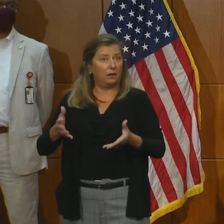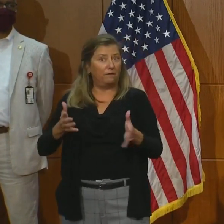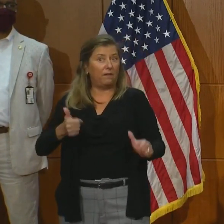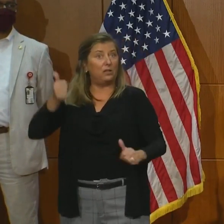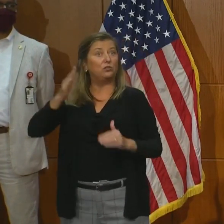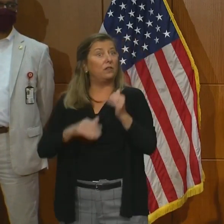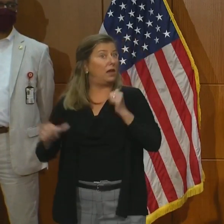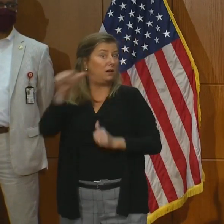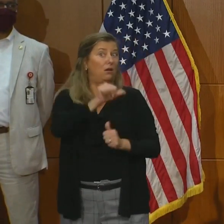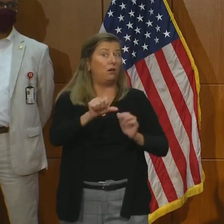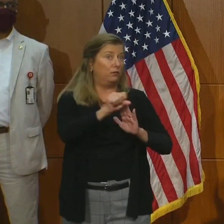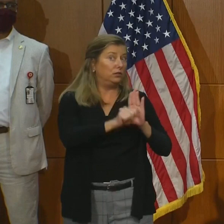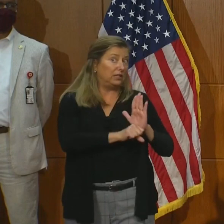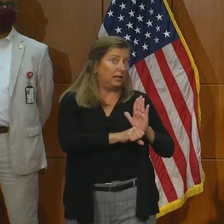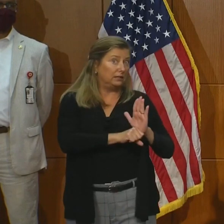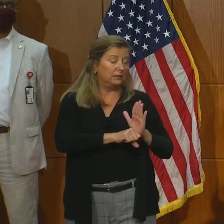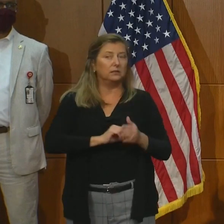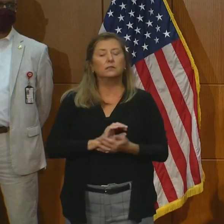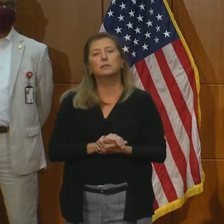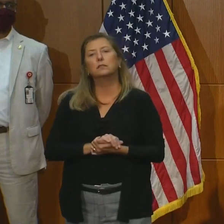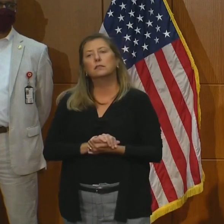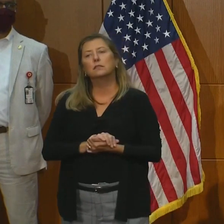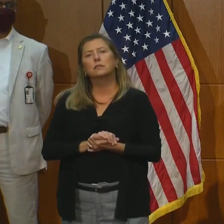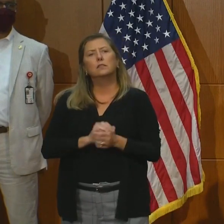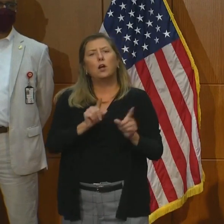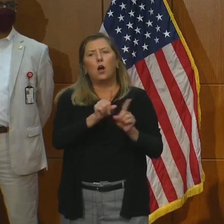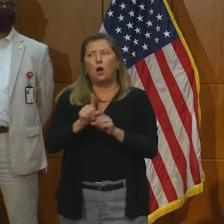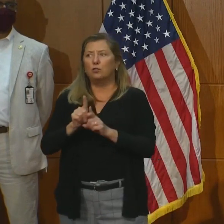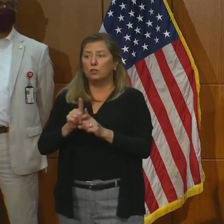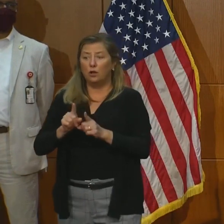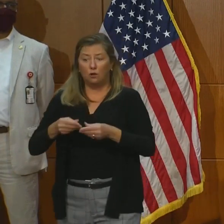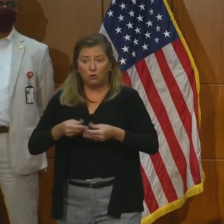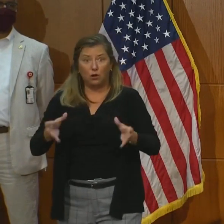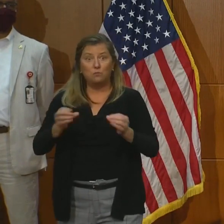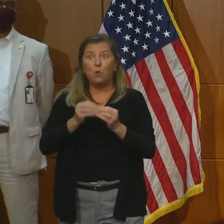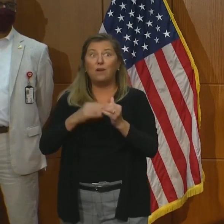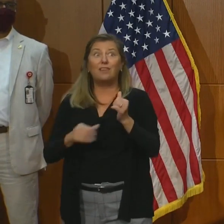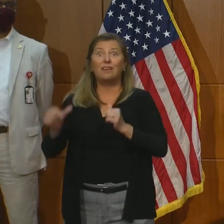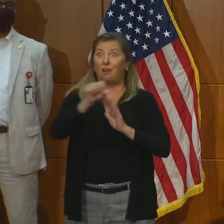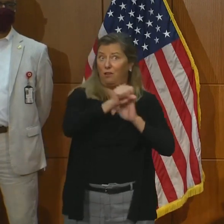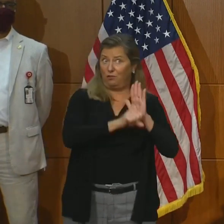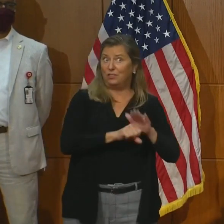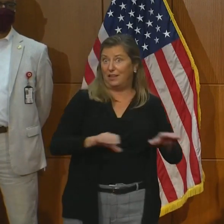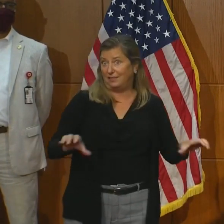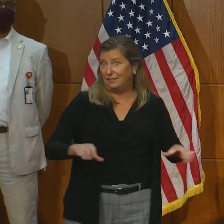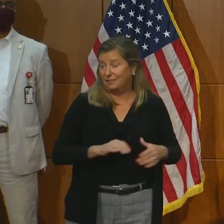WE GOT THE FIRST HALF OF THE MONEY WEEKS AGO AND WE DID IT